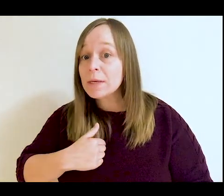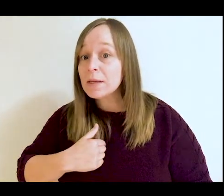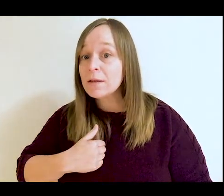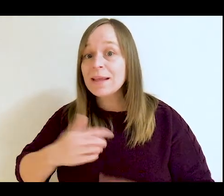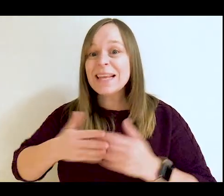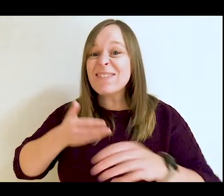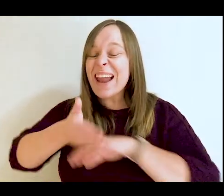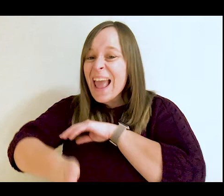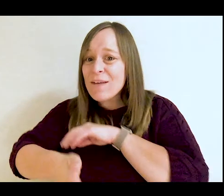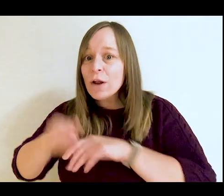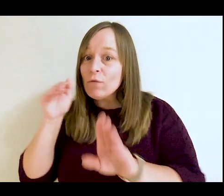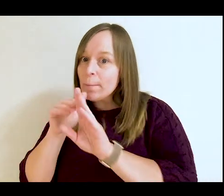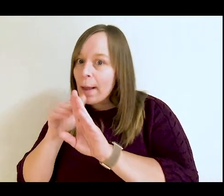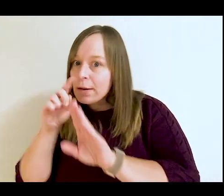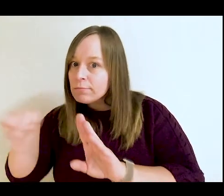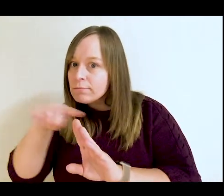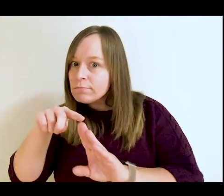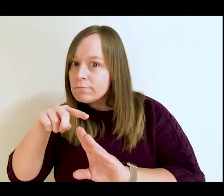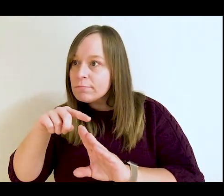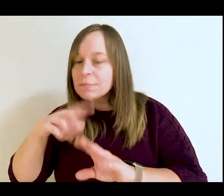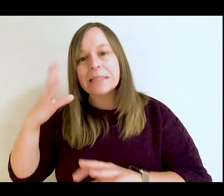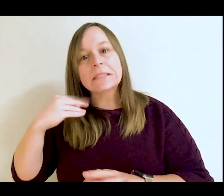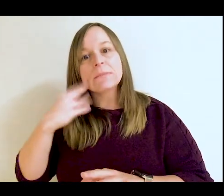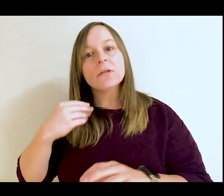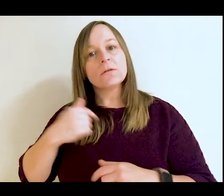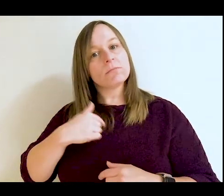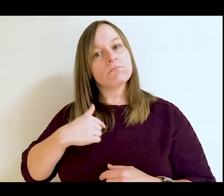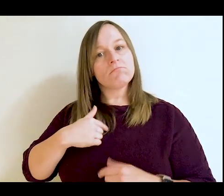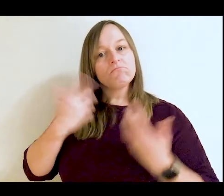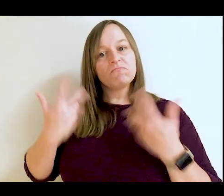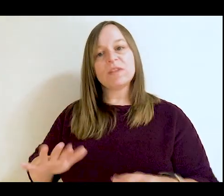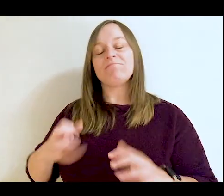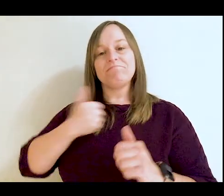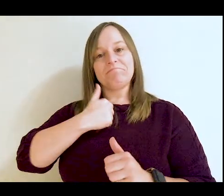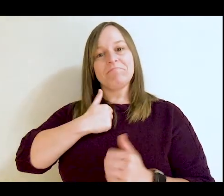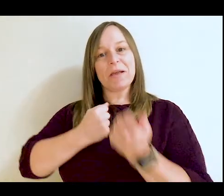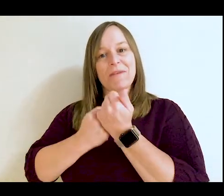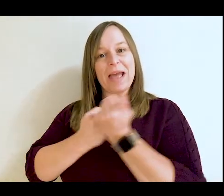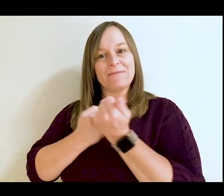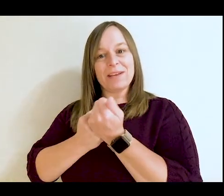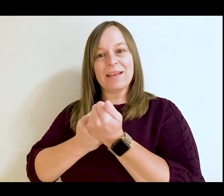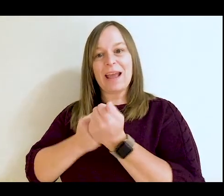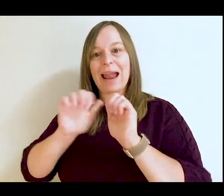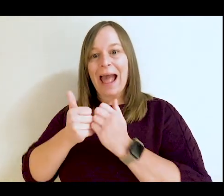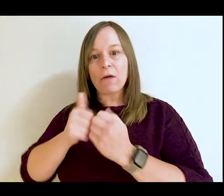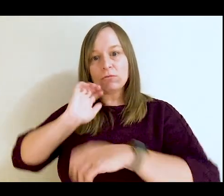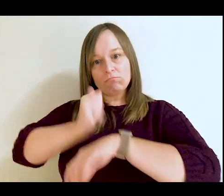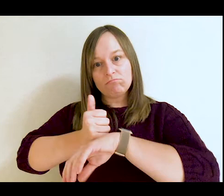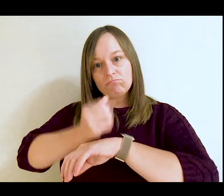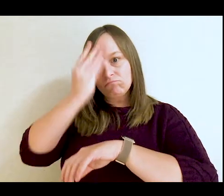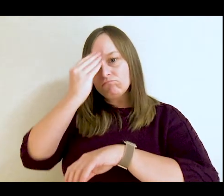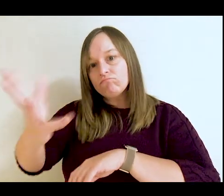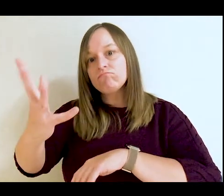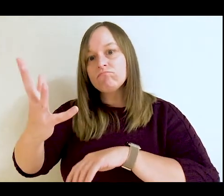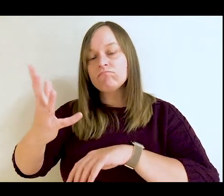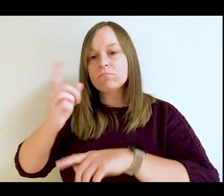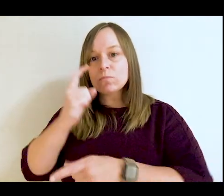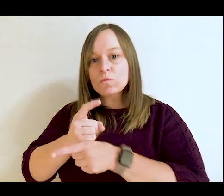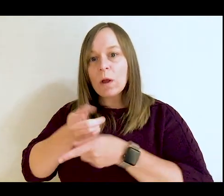accommodation even after I reminded them. After this experience, I've learned to self-advocate for myself and how to stand up for myself in all the right